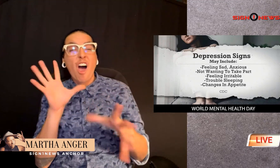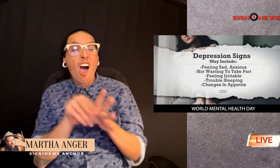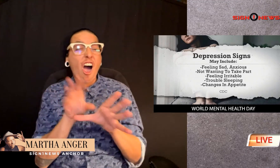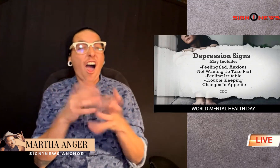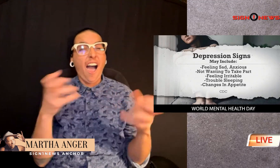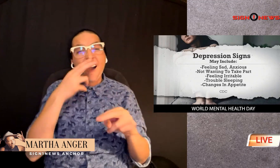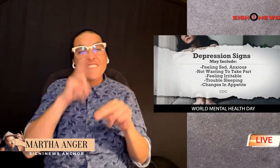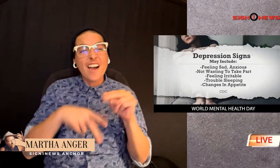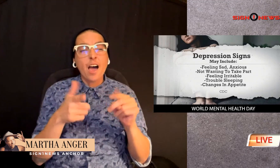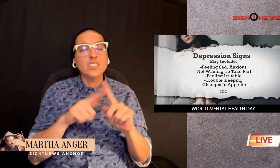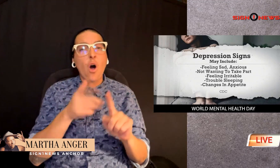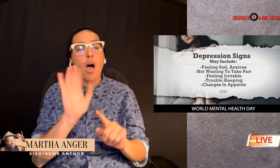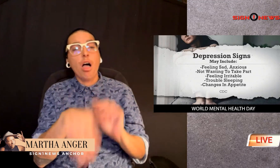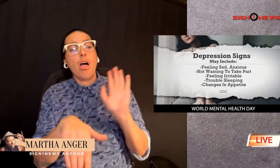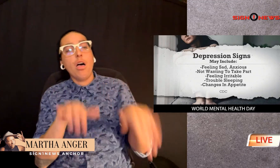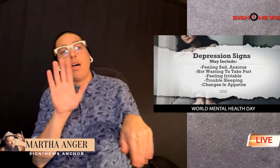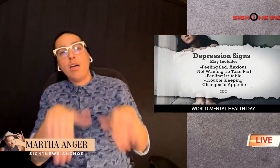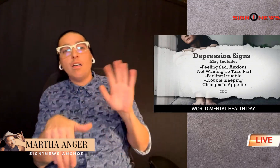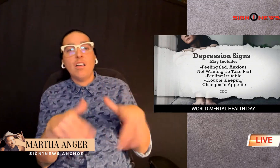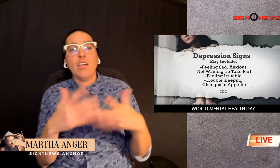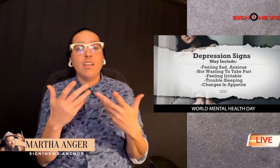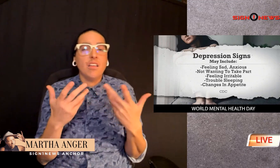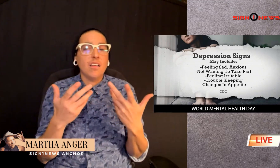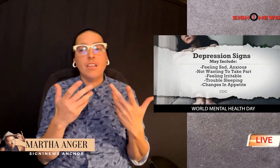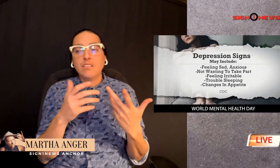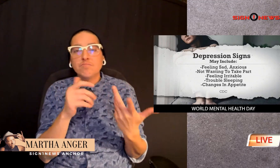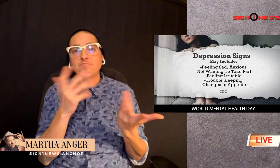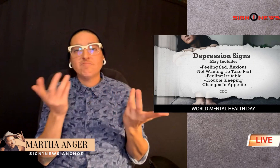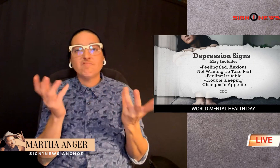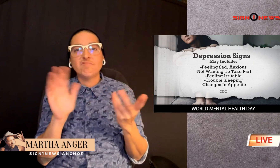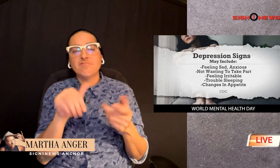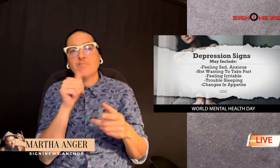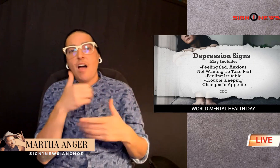Not wanting to take part in activities you once thought were fun.